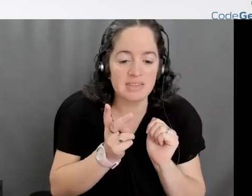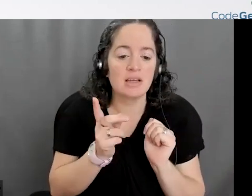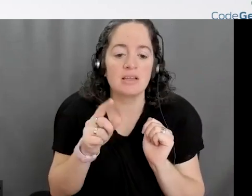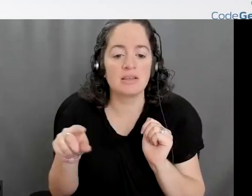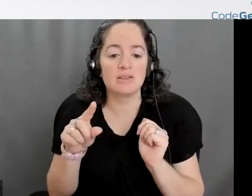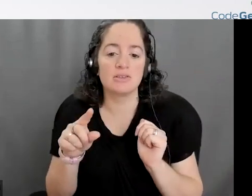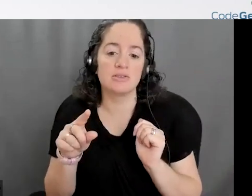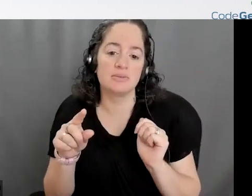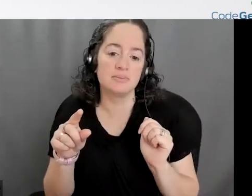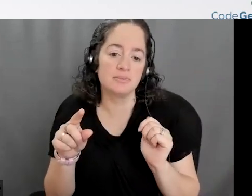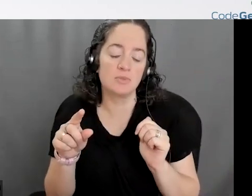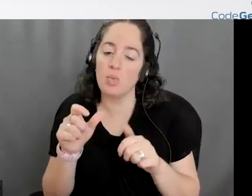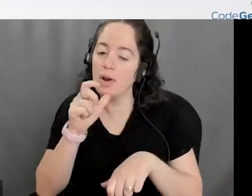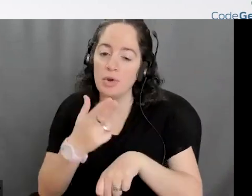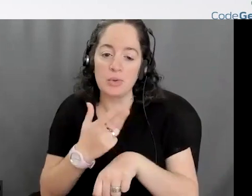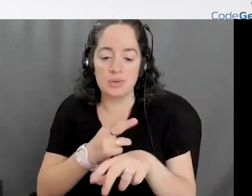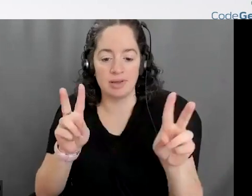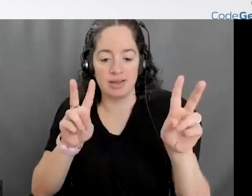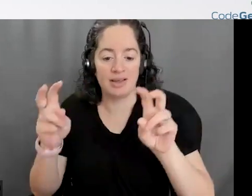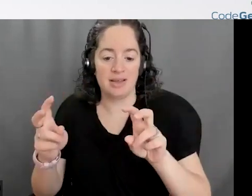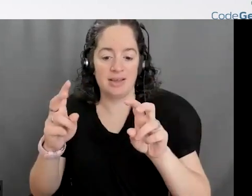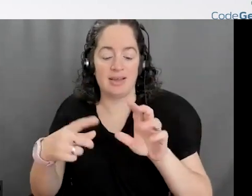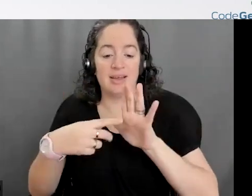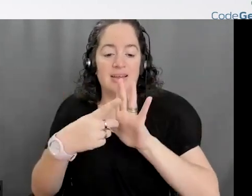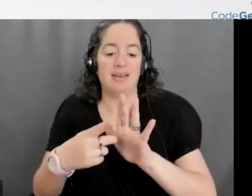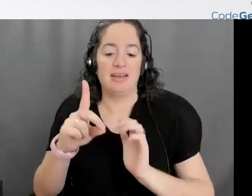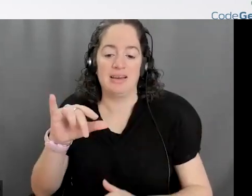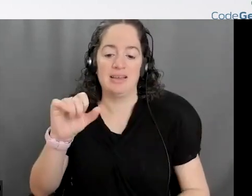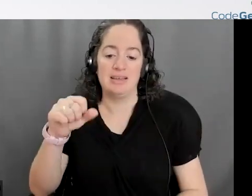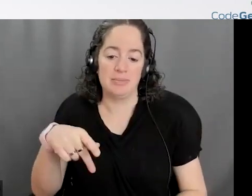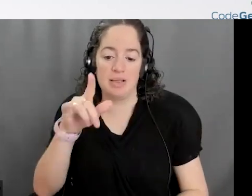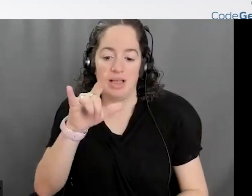because display none would make them not visible to the screen reader.